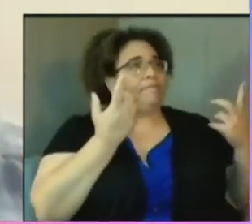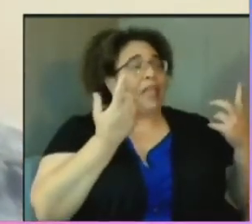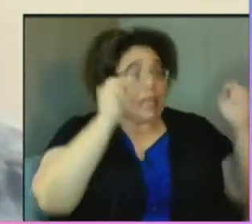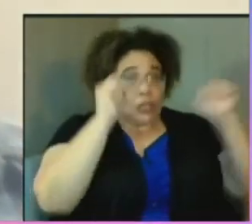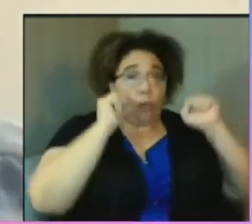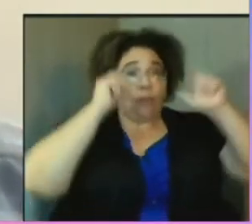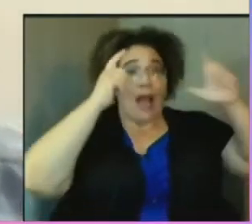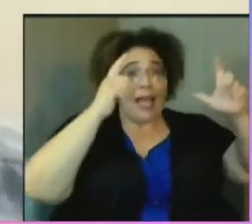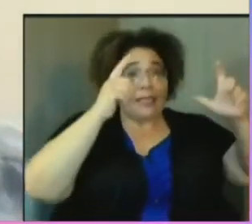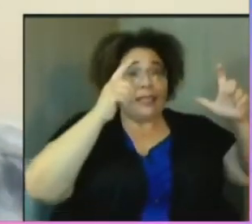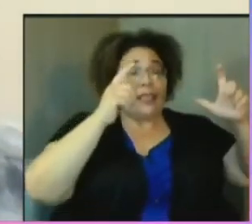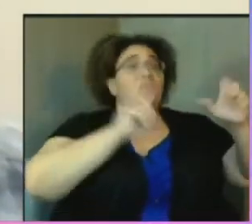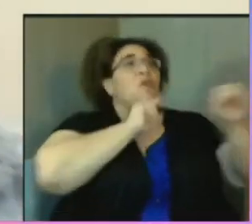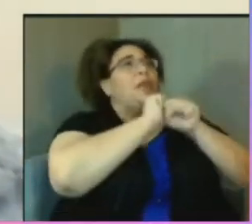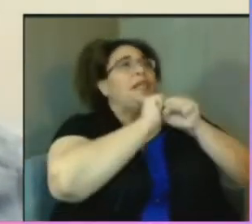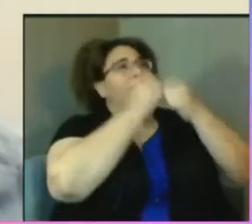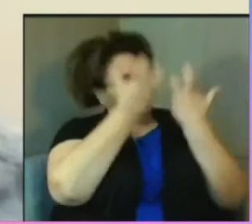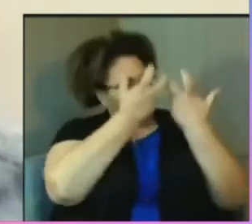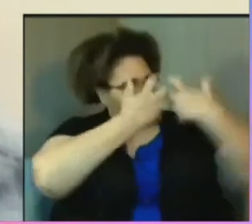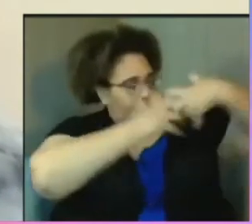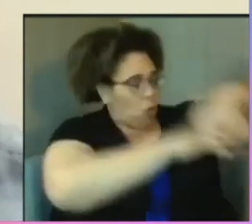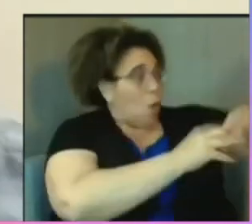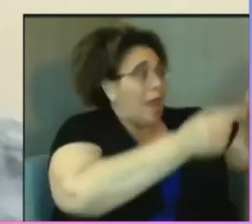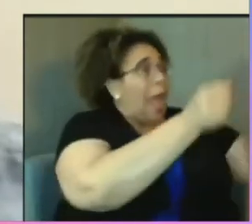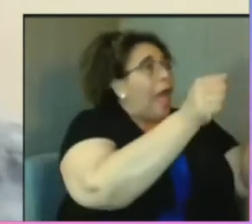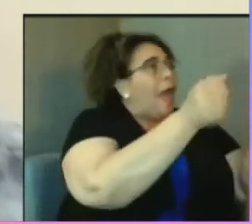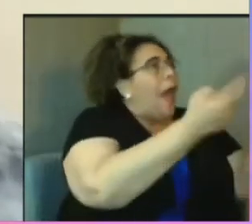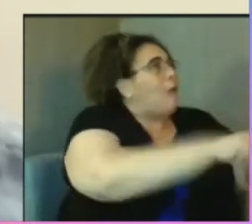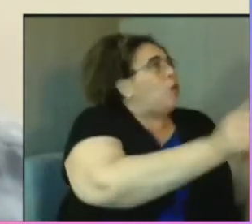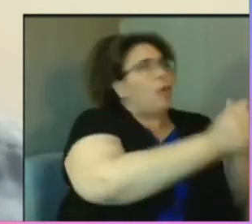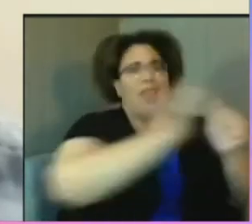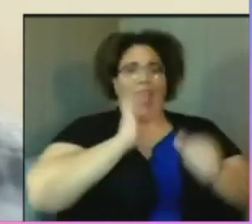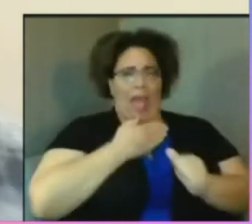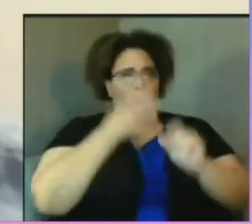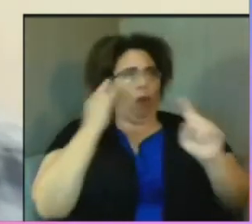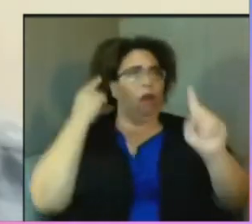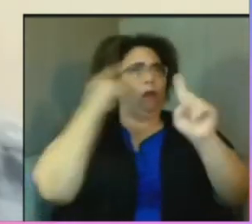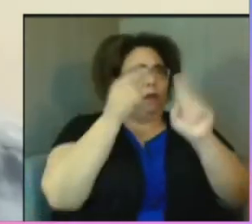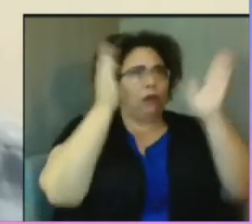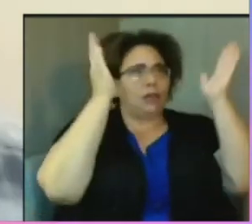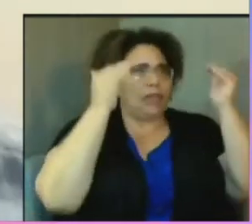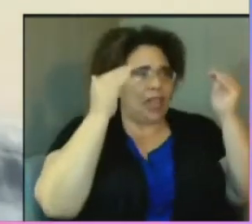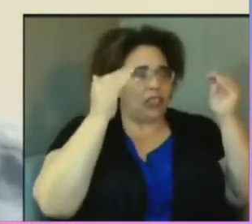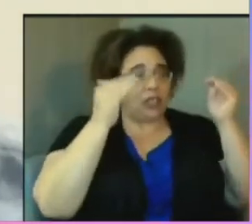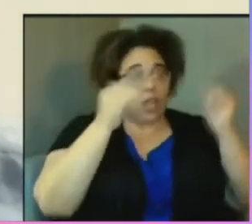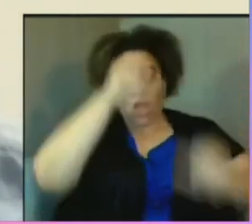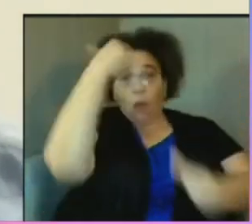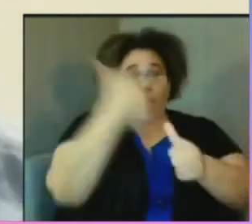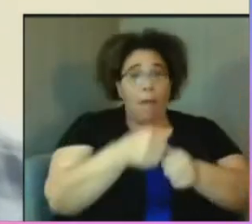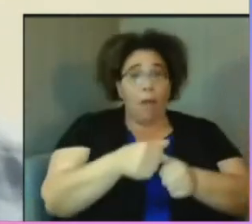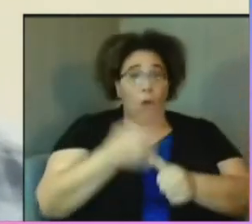to sort of integrate what happened with what our expectations were and I remember you and I spoke just a few days after the argument